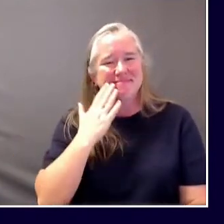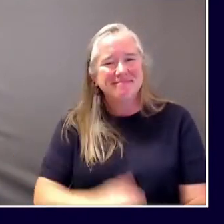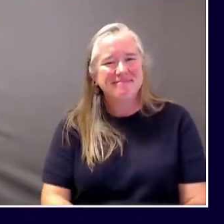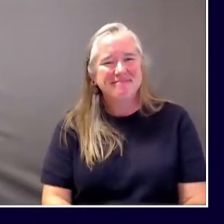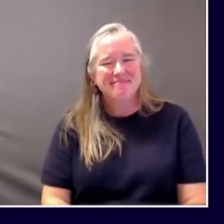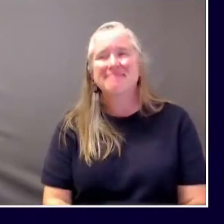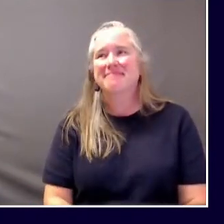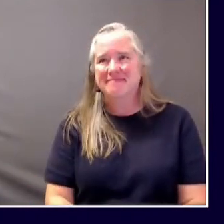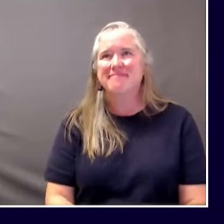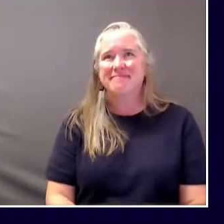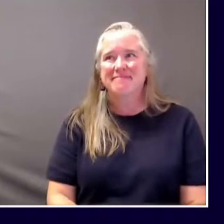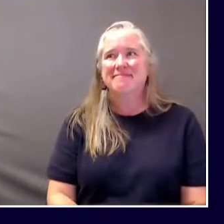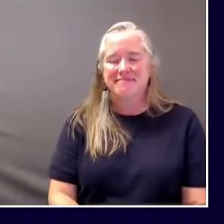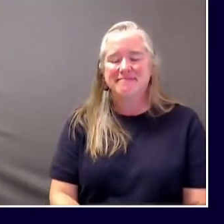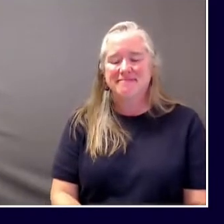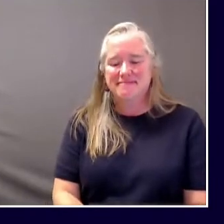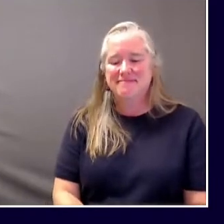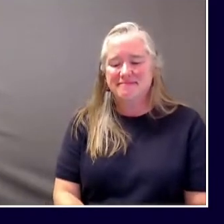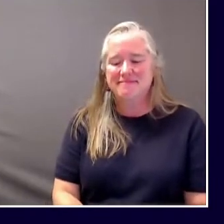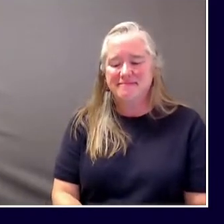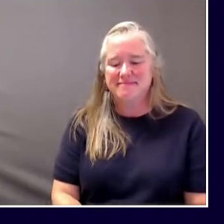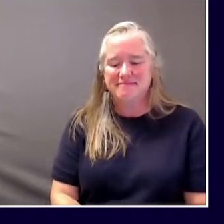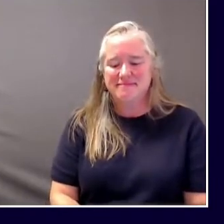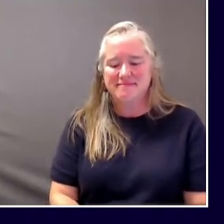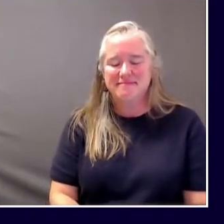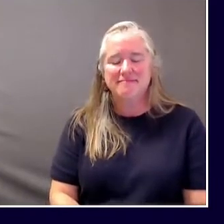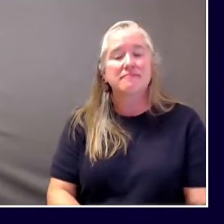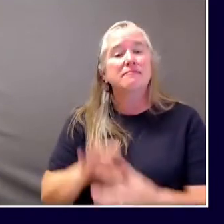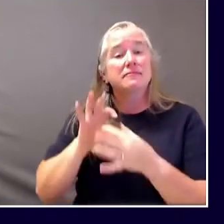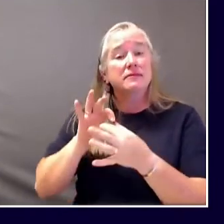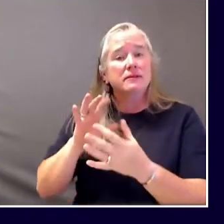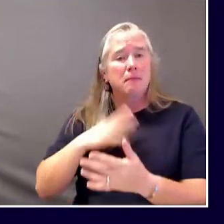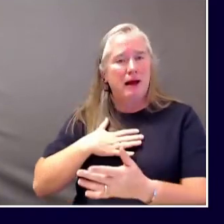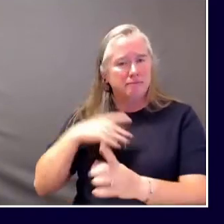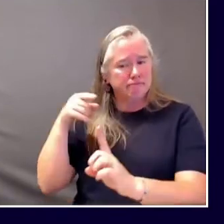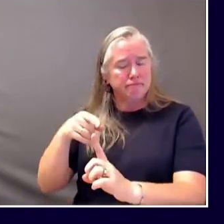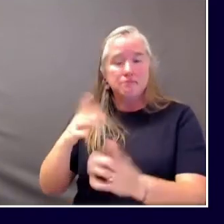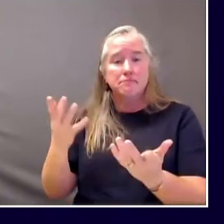question so my Rick question is